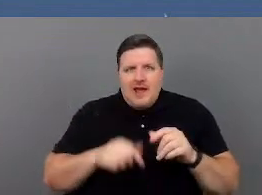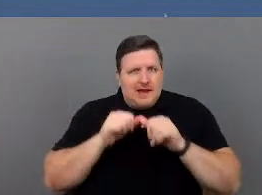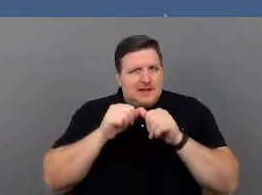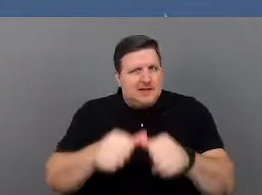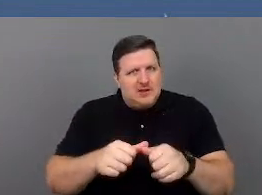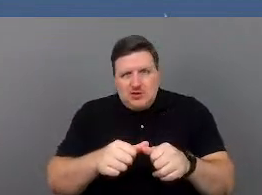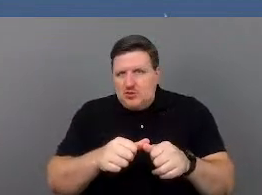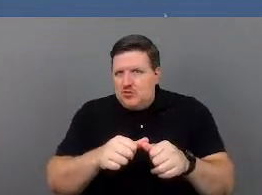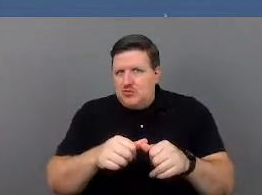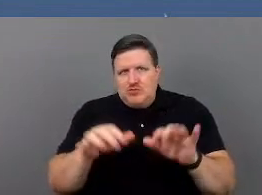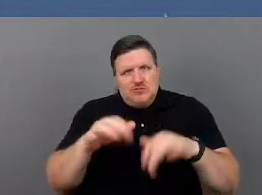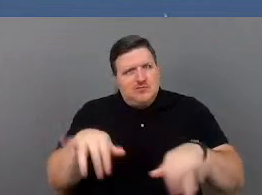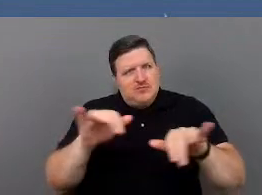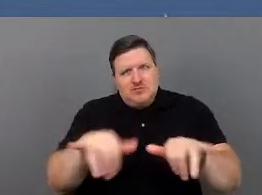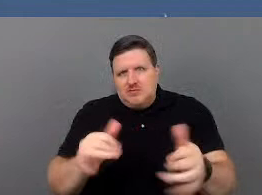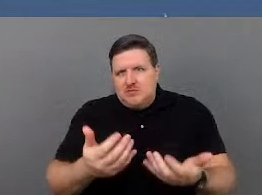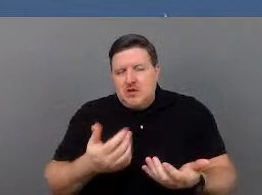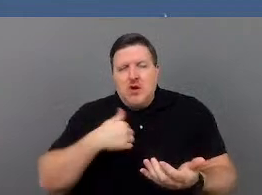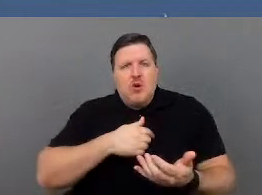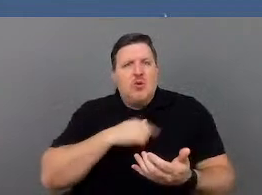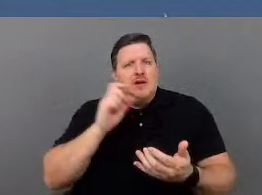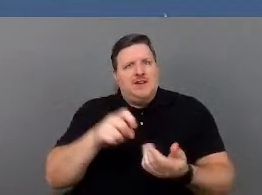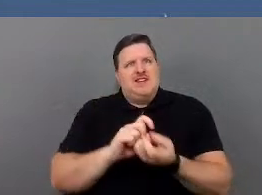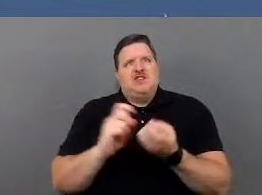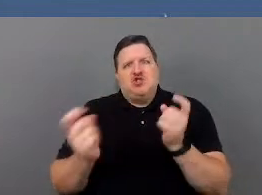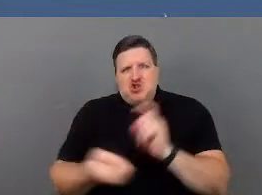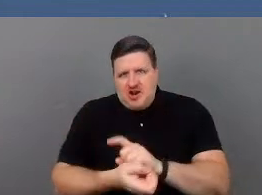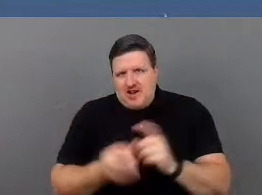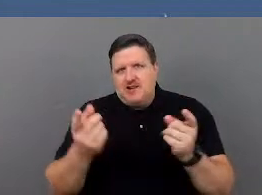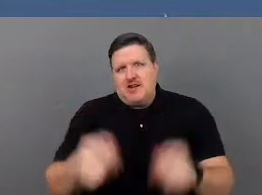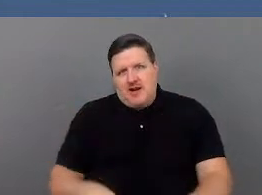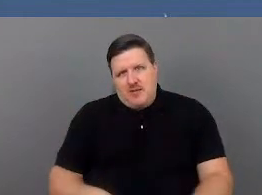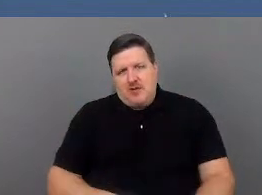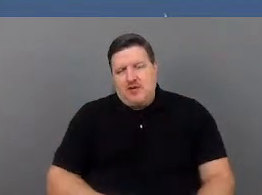WHAT I'M ASKING FOR IS SOMETHING THAT WE CAN SEE SOME CHANGE. WE NEED CHANGE.